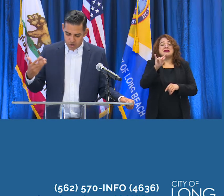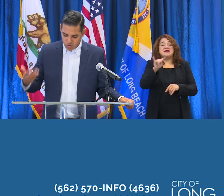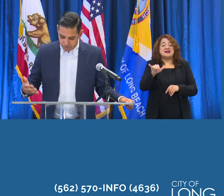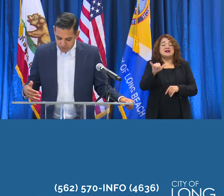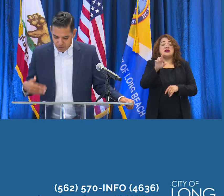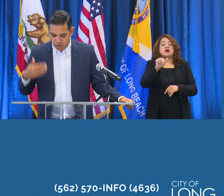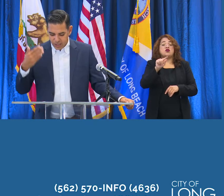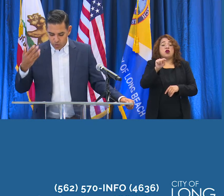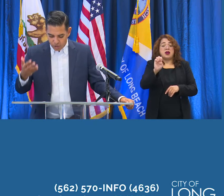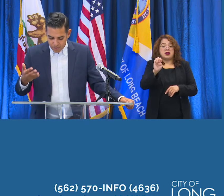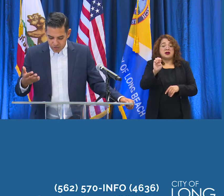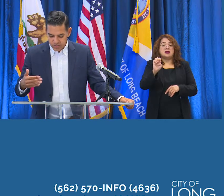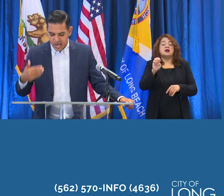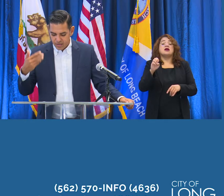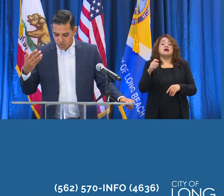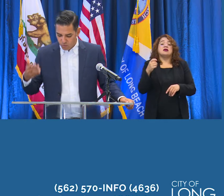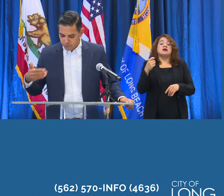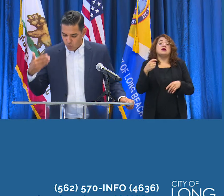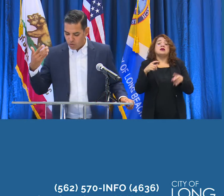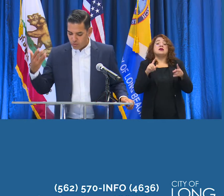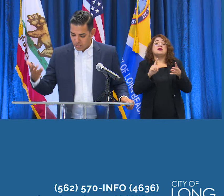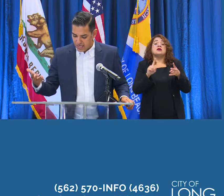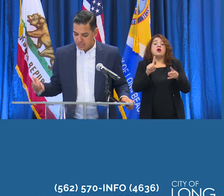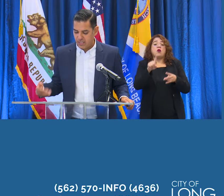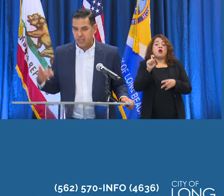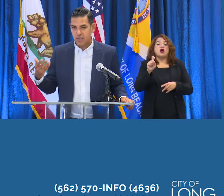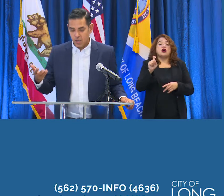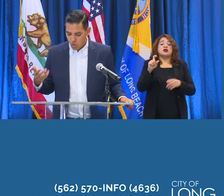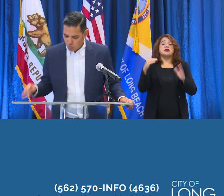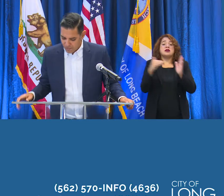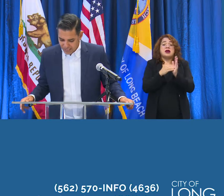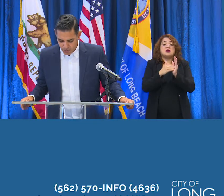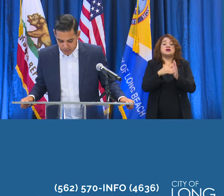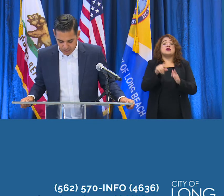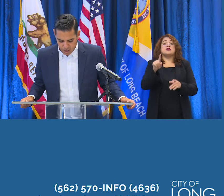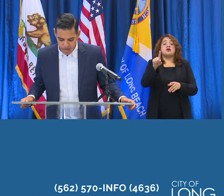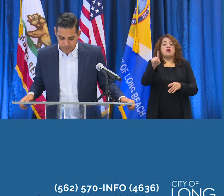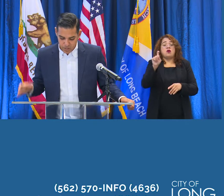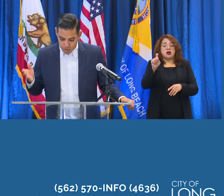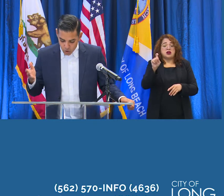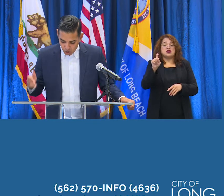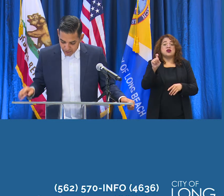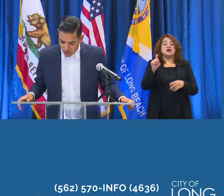150. Look at where Long Beach is at 204, 319. We meet that criteria. You look at